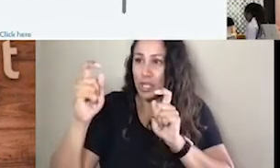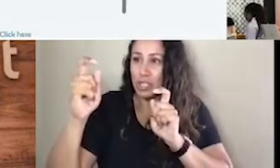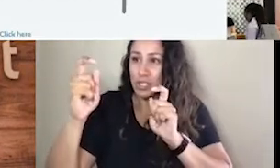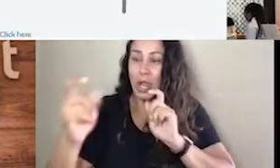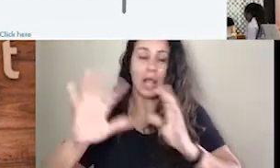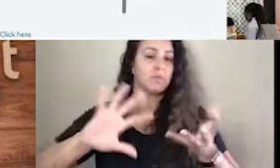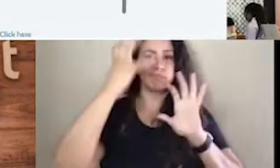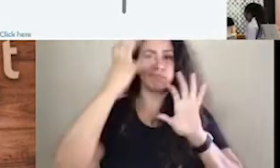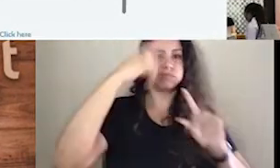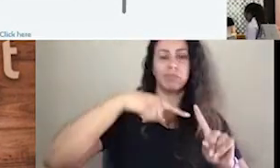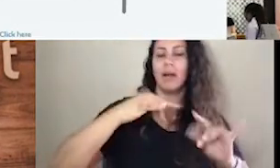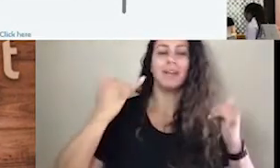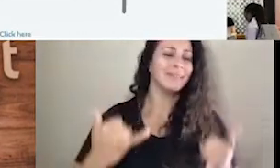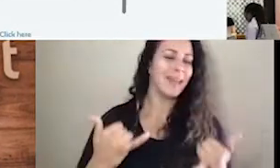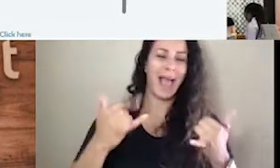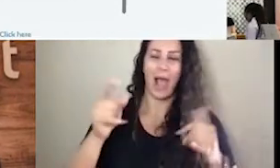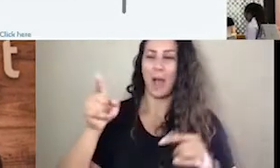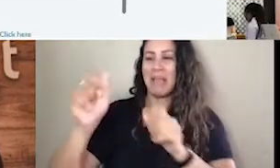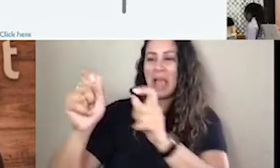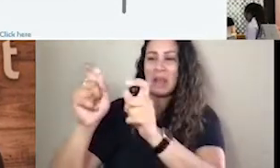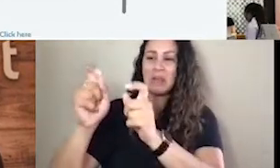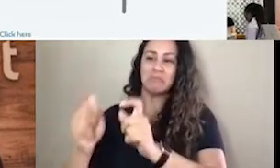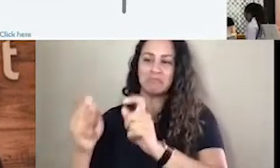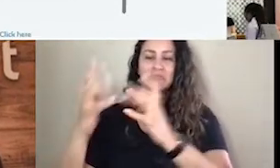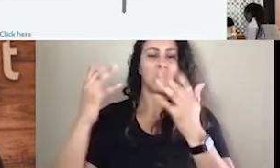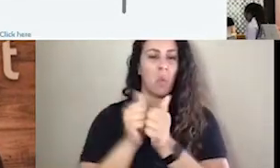YOU CURATED AND AFFECT THE WHOLE THING.